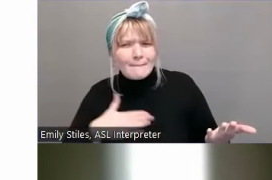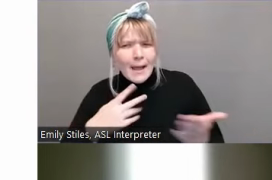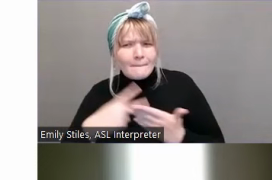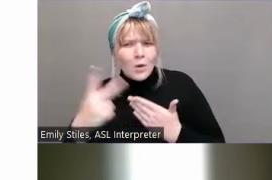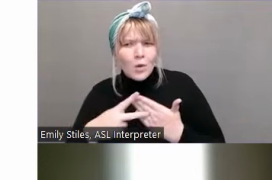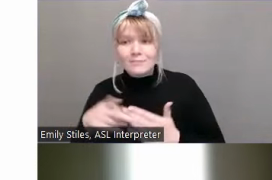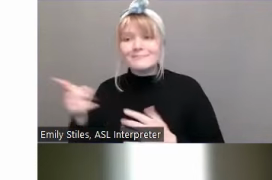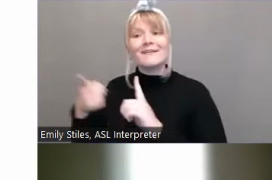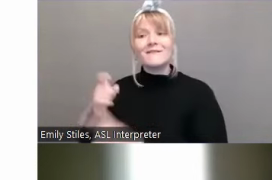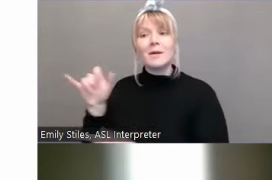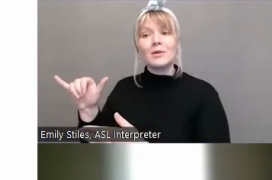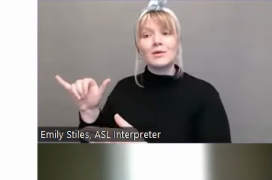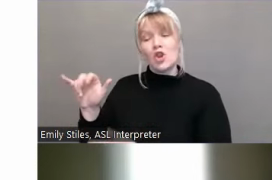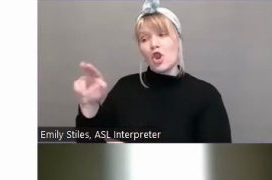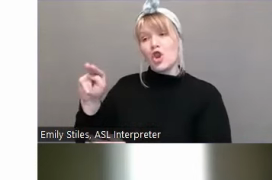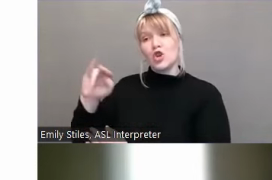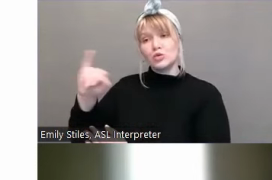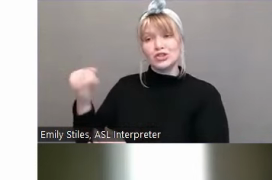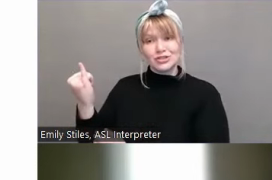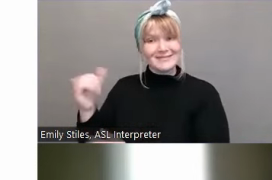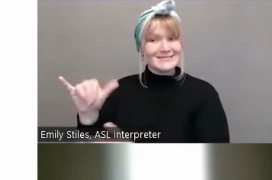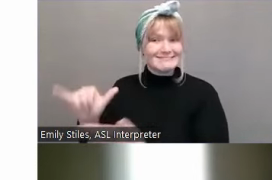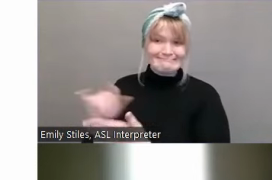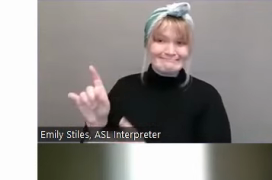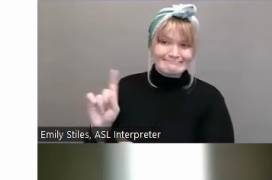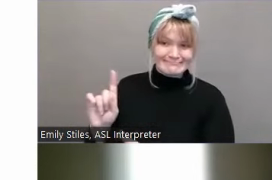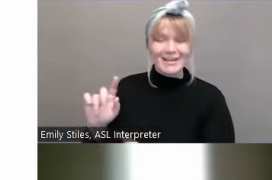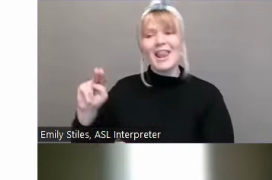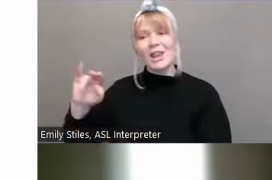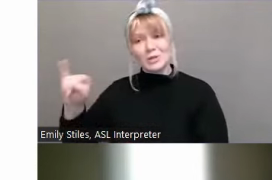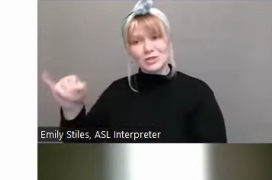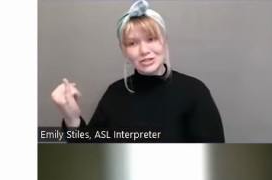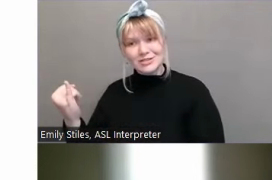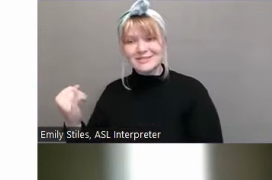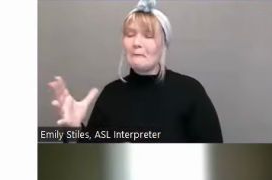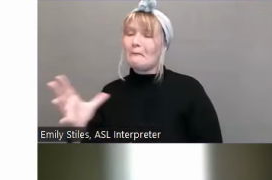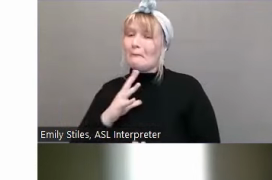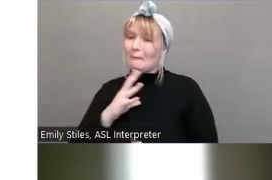I will just give you an overview of how we do things in New York as far as our AT program